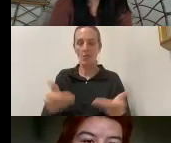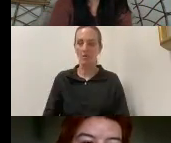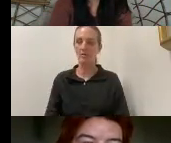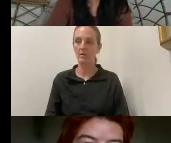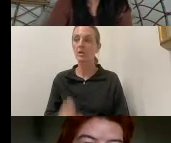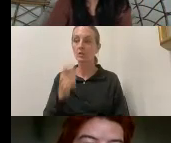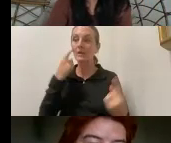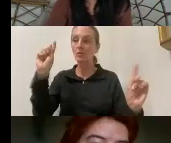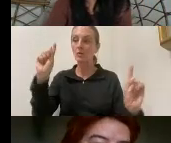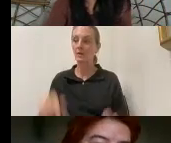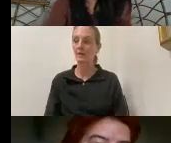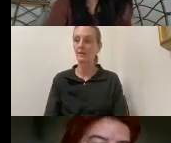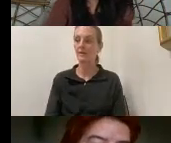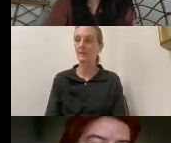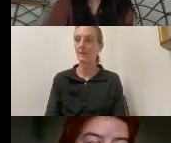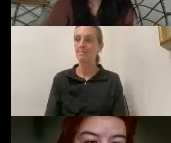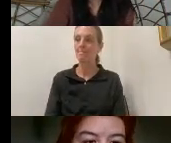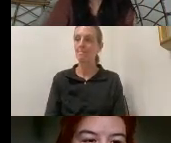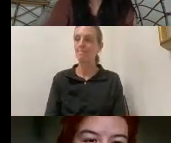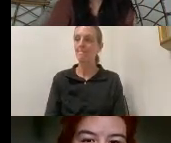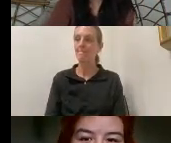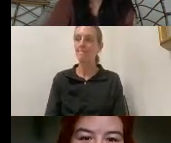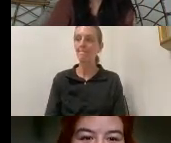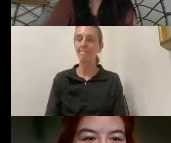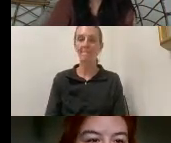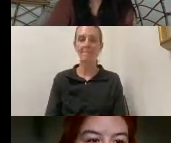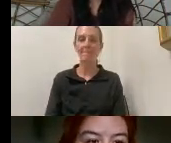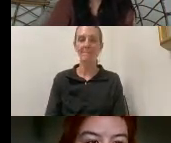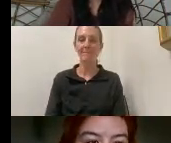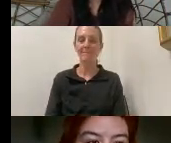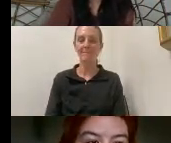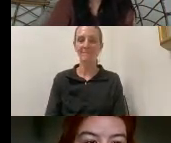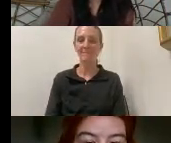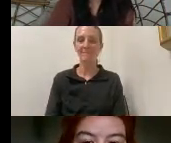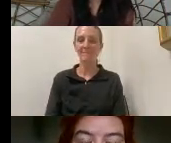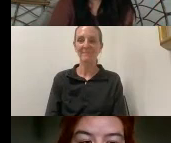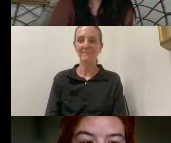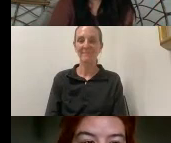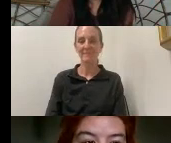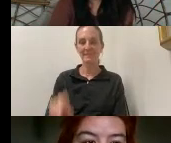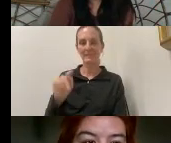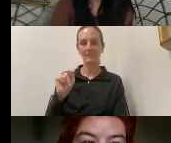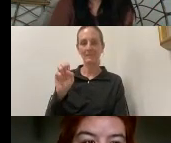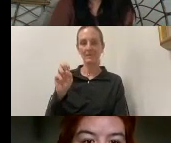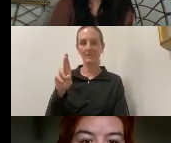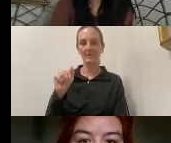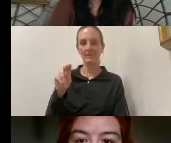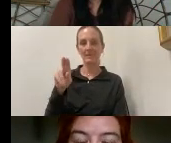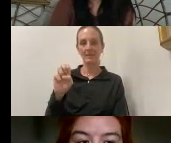Thank you. And Terrance, I have a question for you.